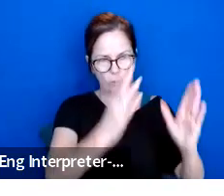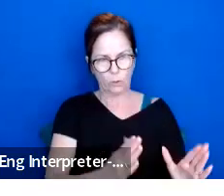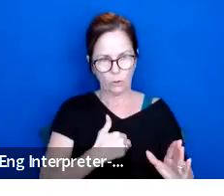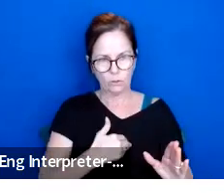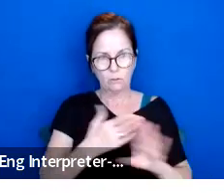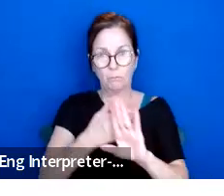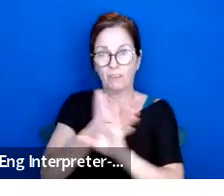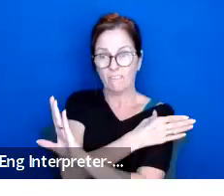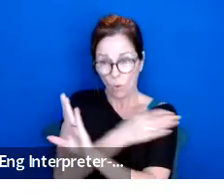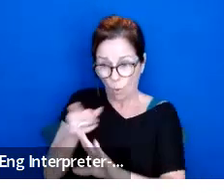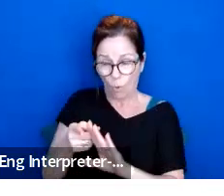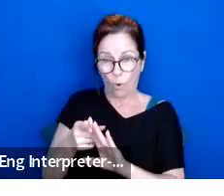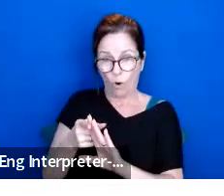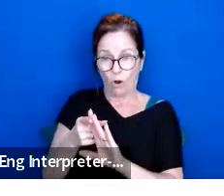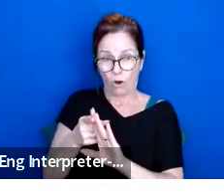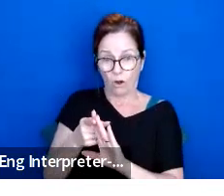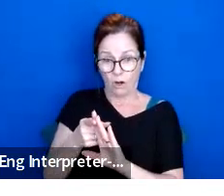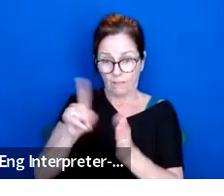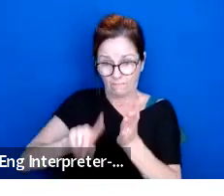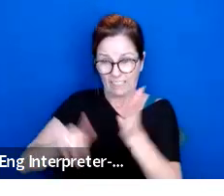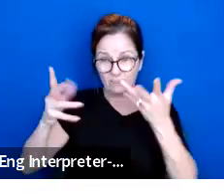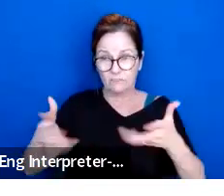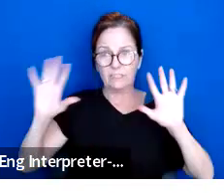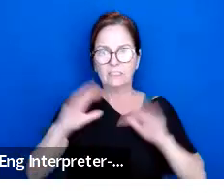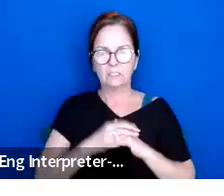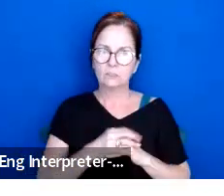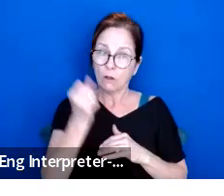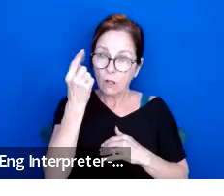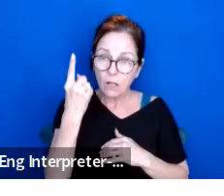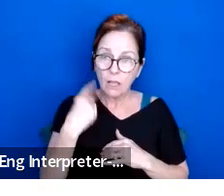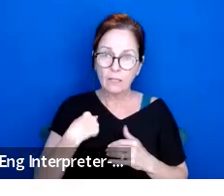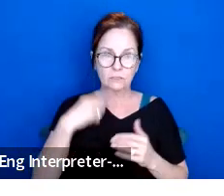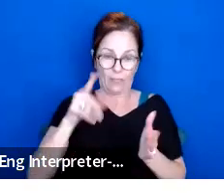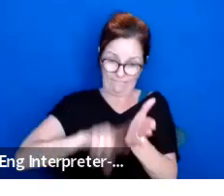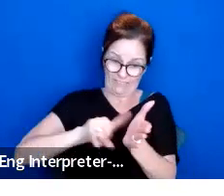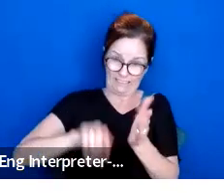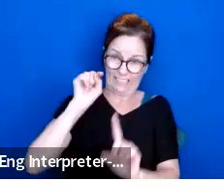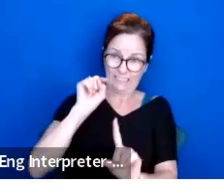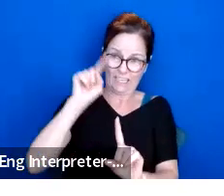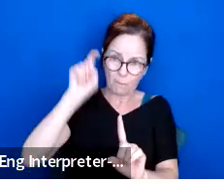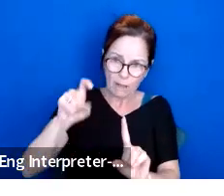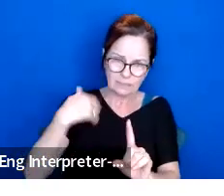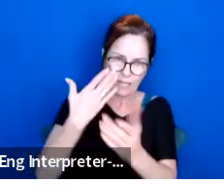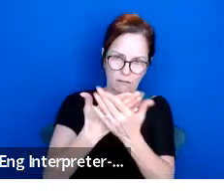So it's really important that it needs to be a substantiated investigation if it's going to be brought in at all.